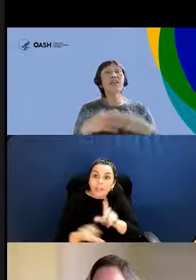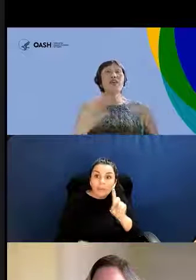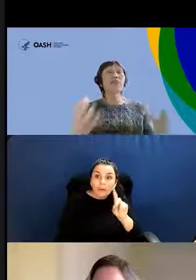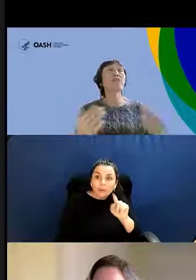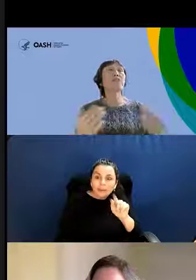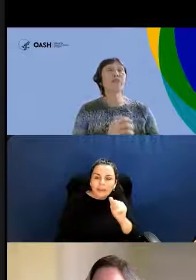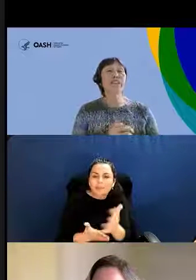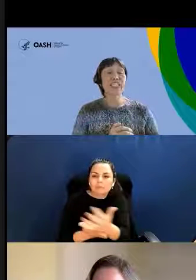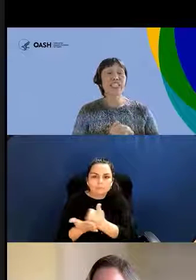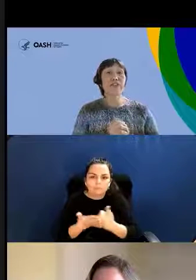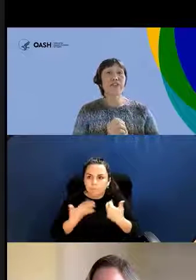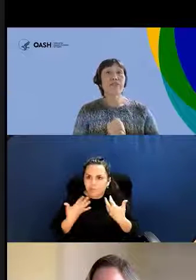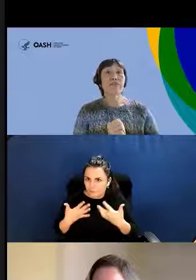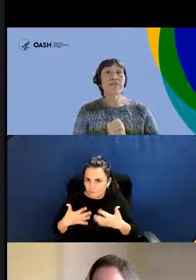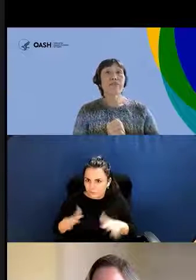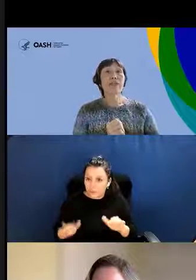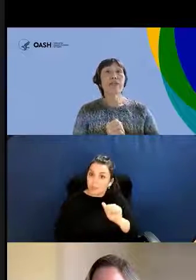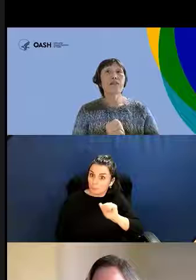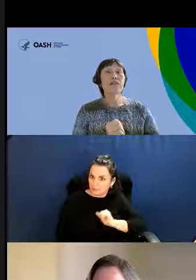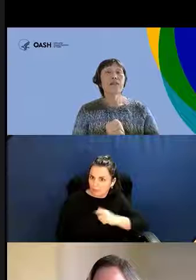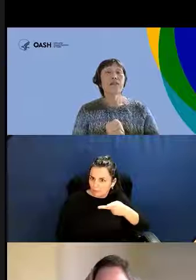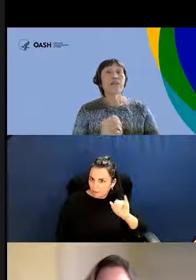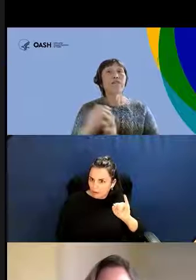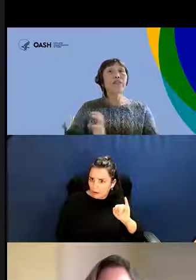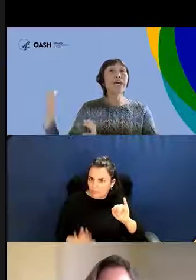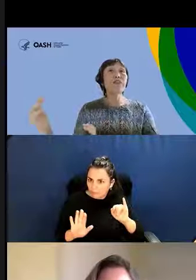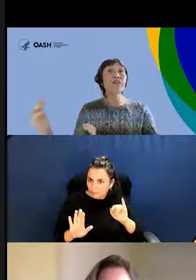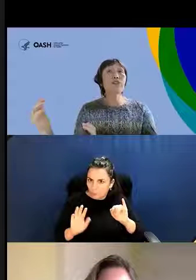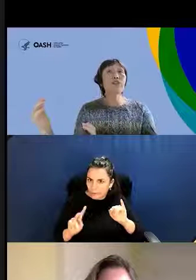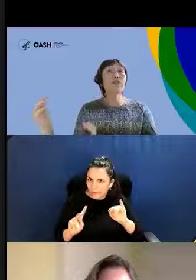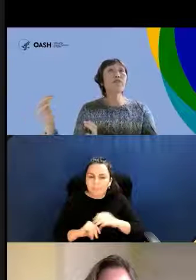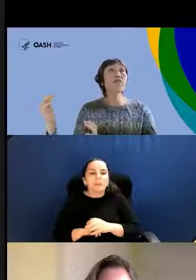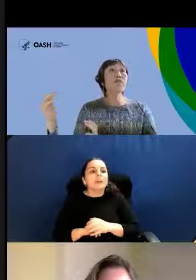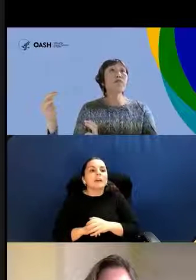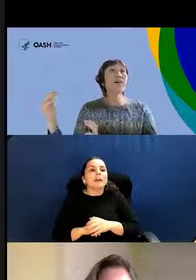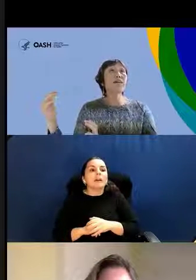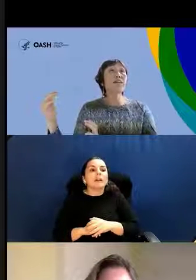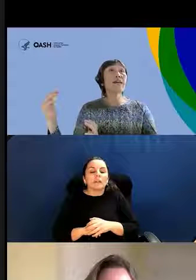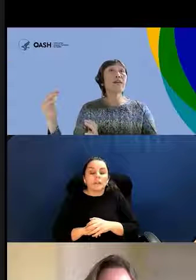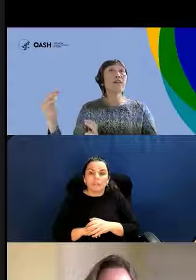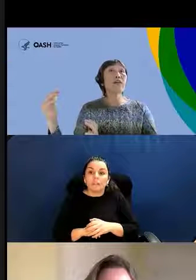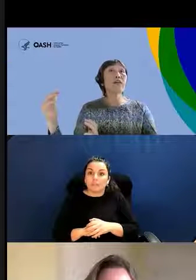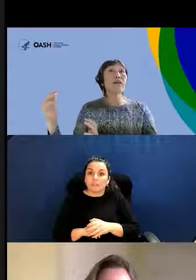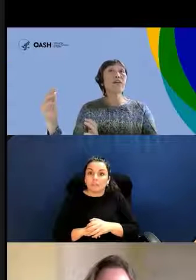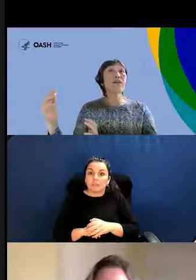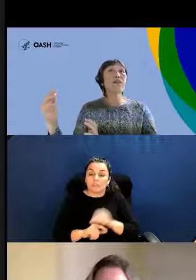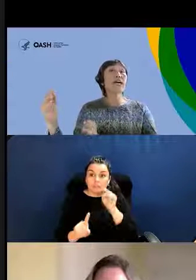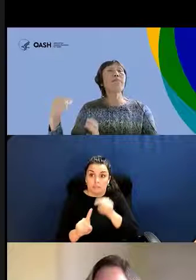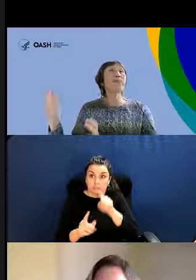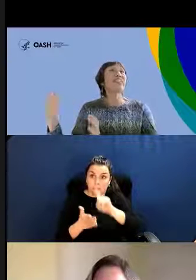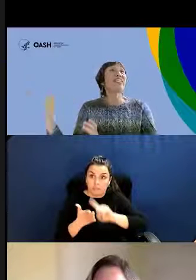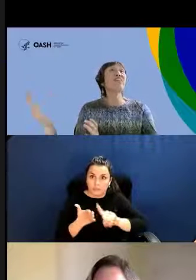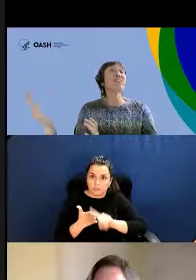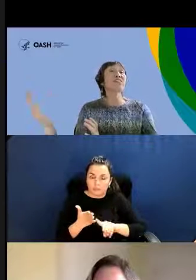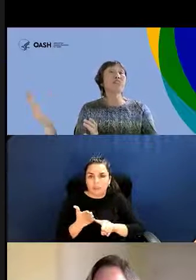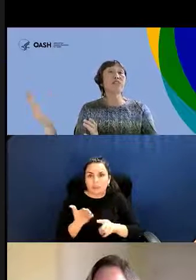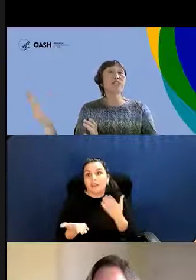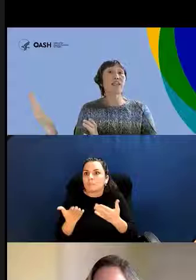and you're the principal investigator. Now for that research, if you okay, maybe 10 years ago that you did it,